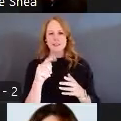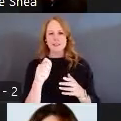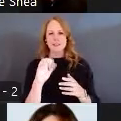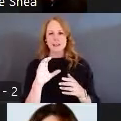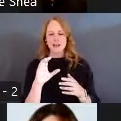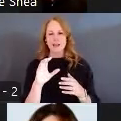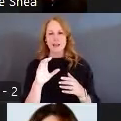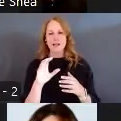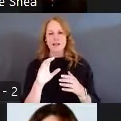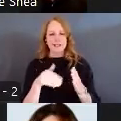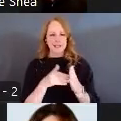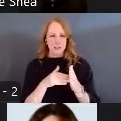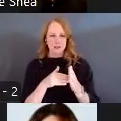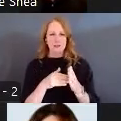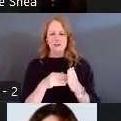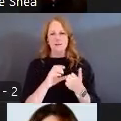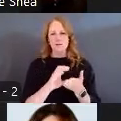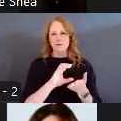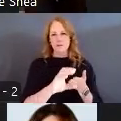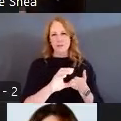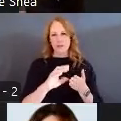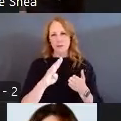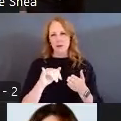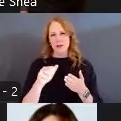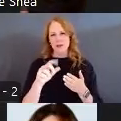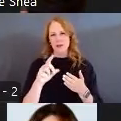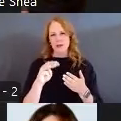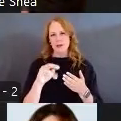which is funded by the administration on disabilities within the administration on